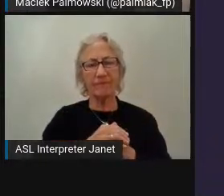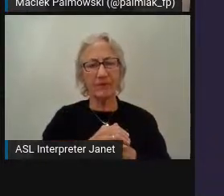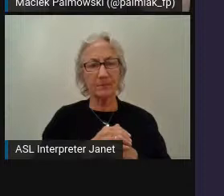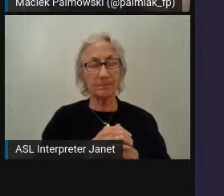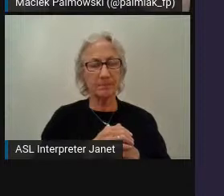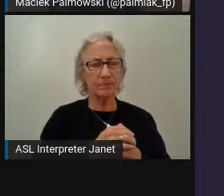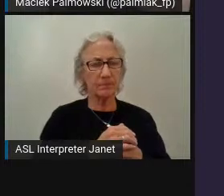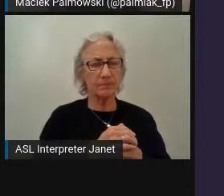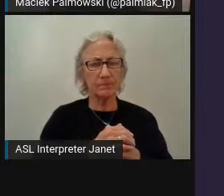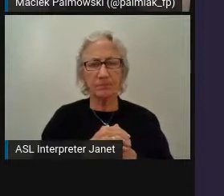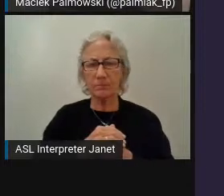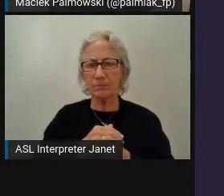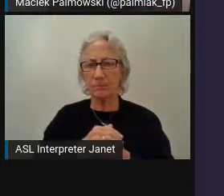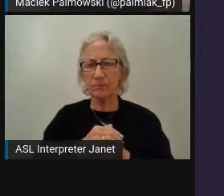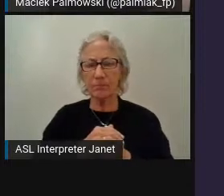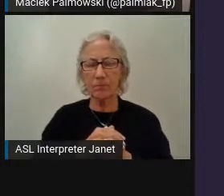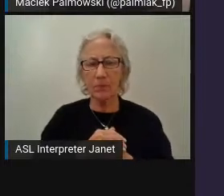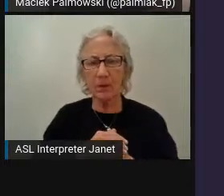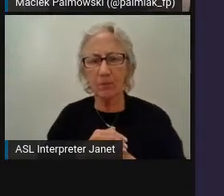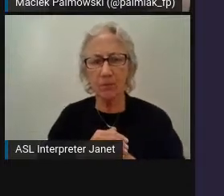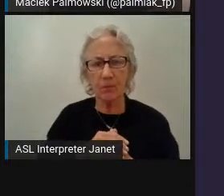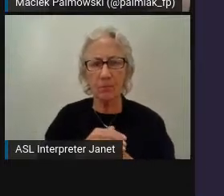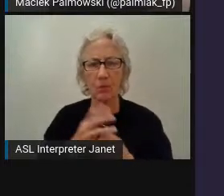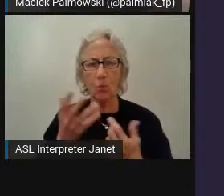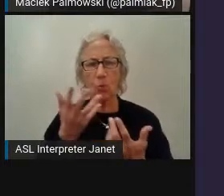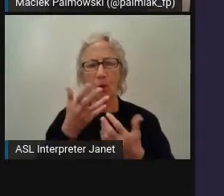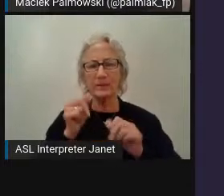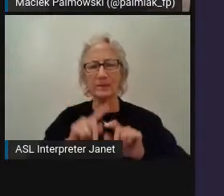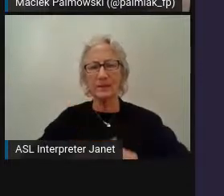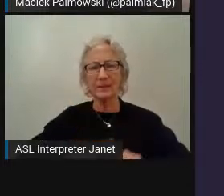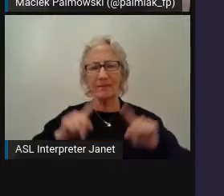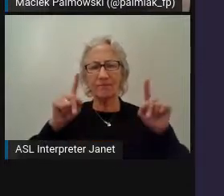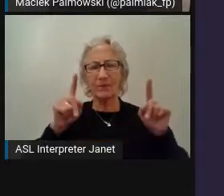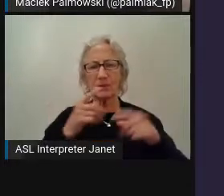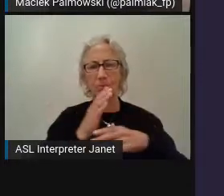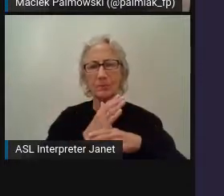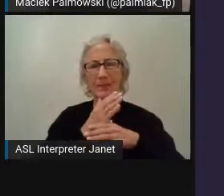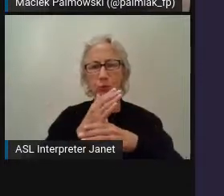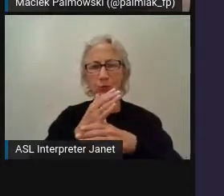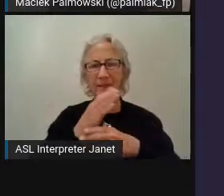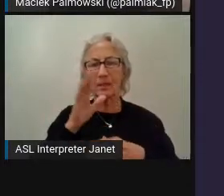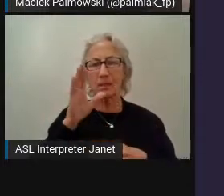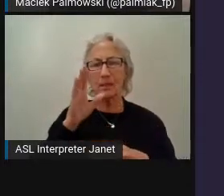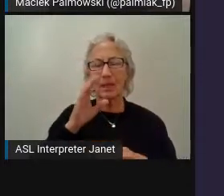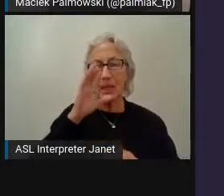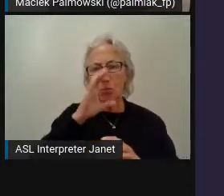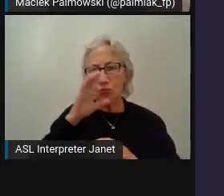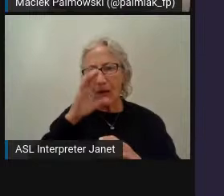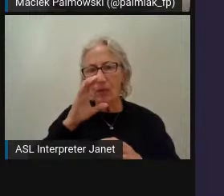and we see the descriptions and where they are located and what to do to solve them. Beautiful.